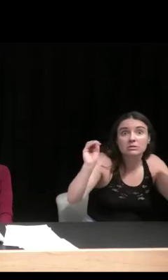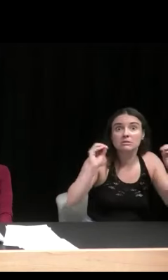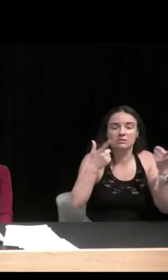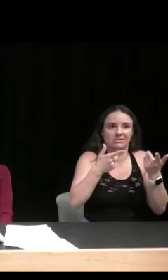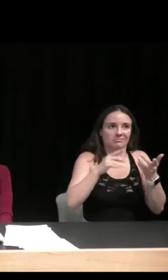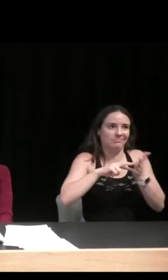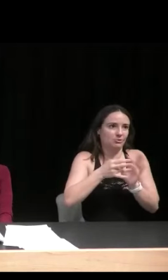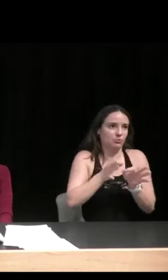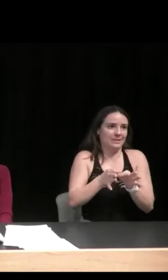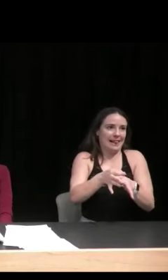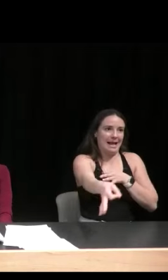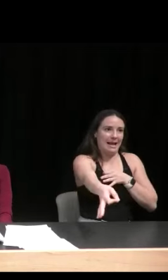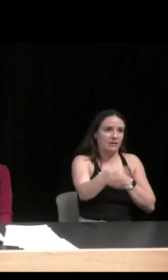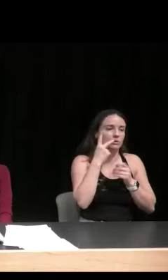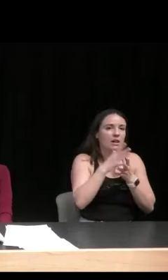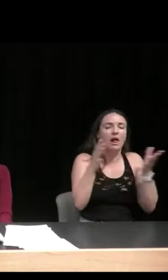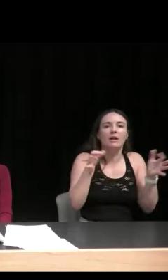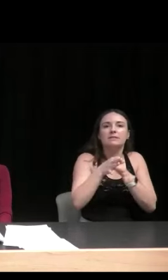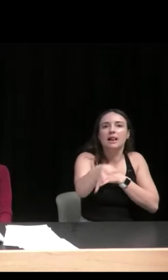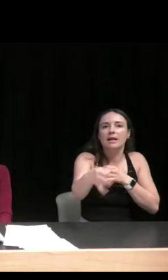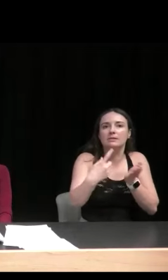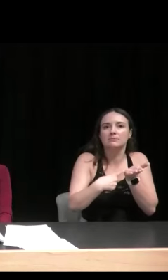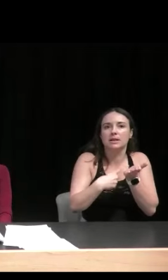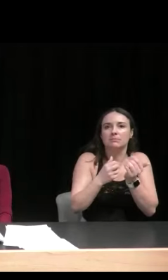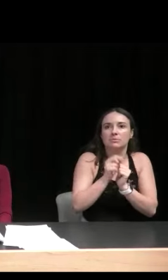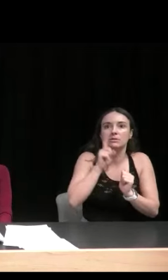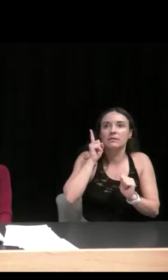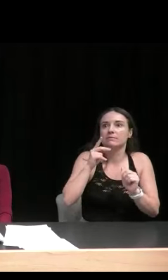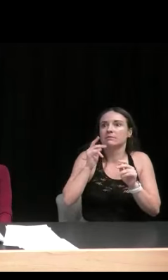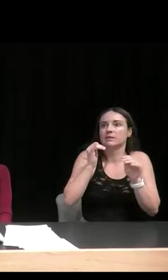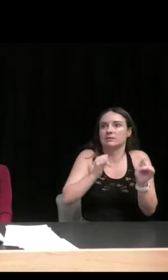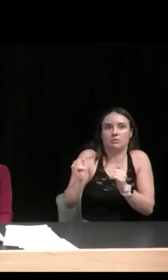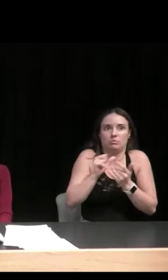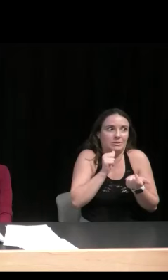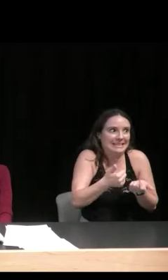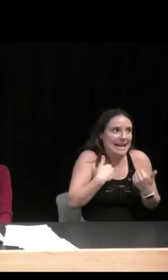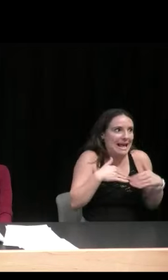deprivation if you grew up having no access to any language whether it be ASL or English that